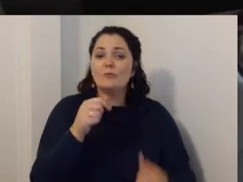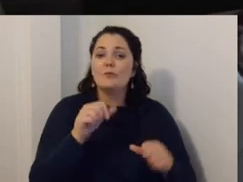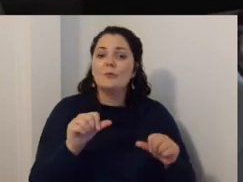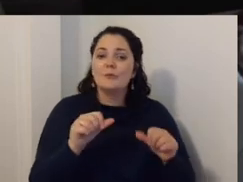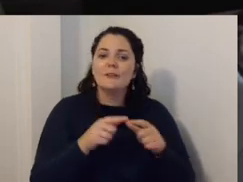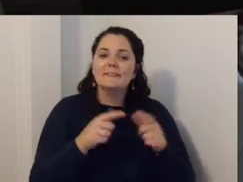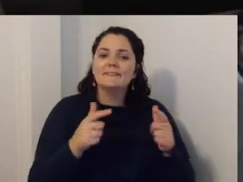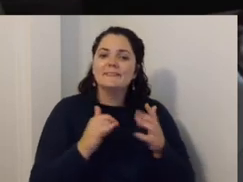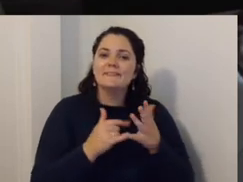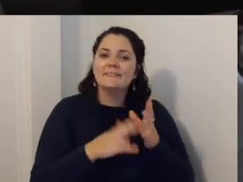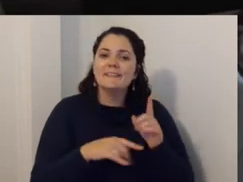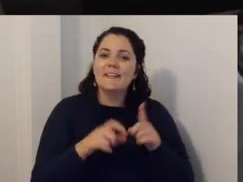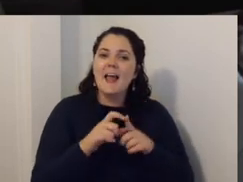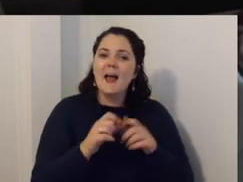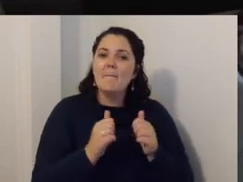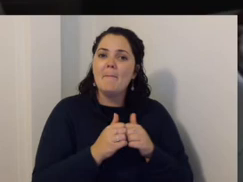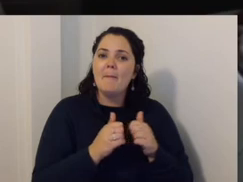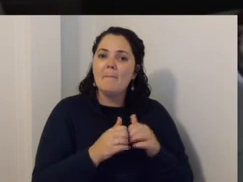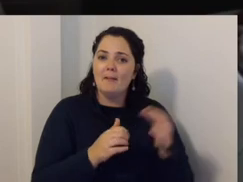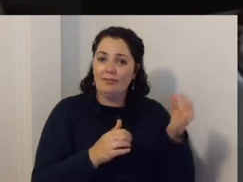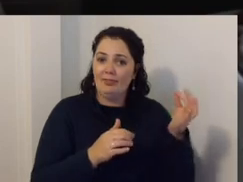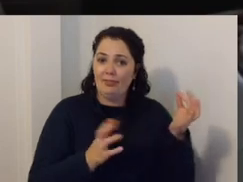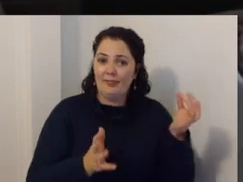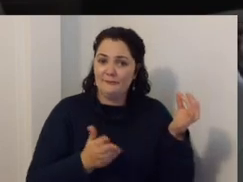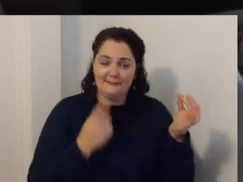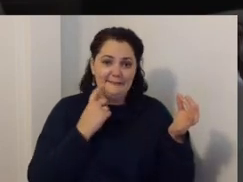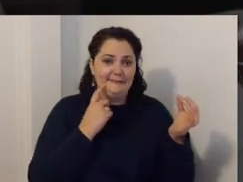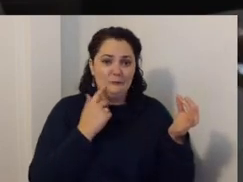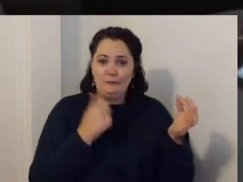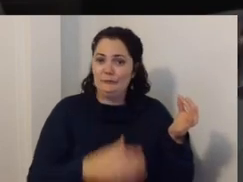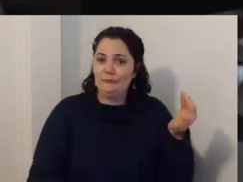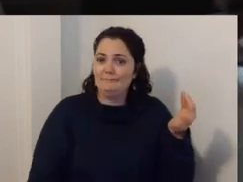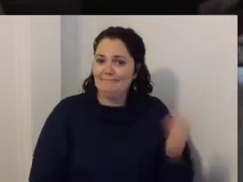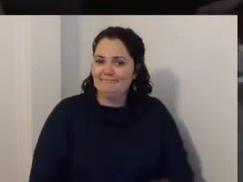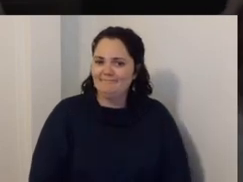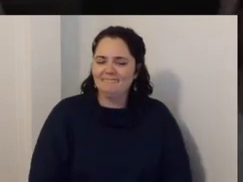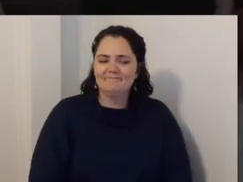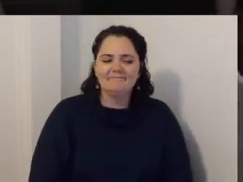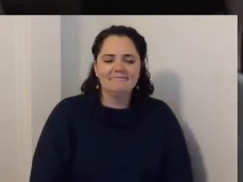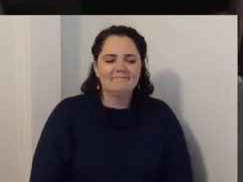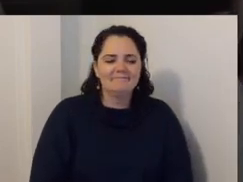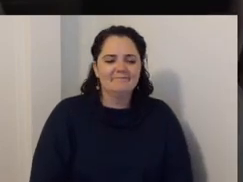will work just fine. Alright let's get into this uh this final pose, this final drawing now